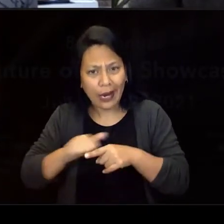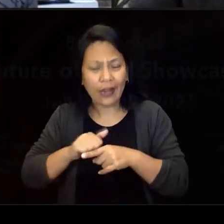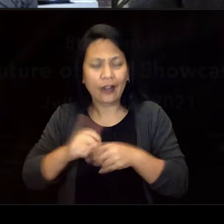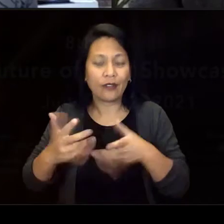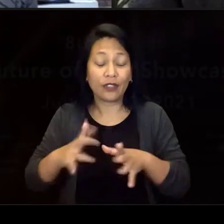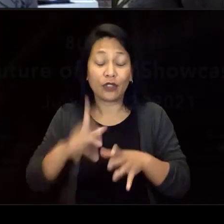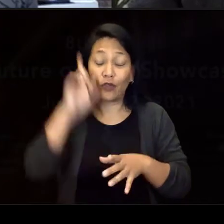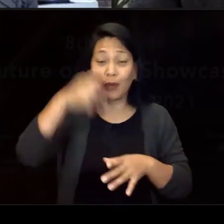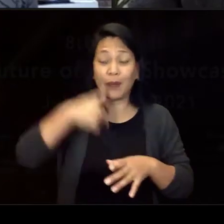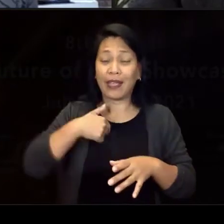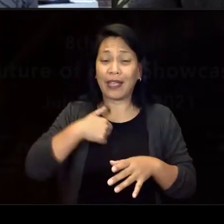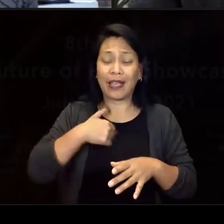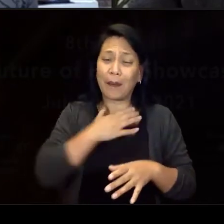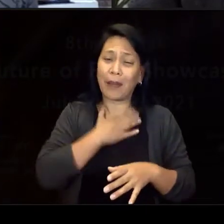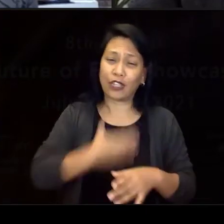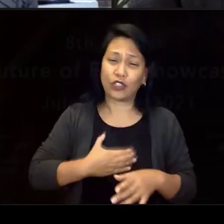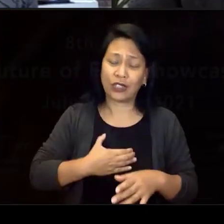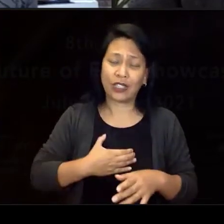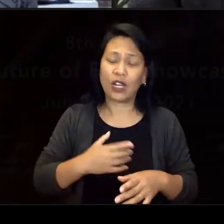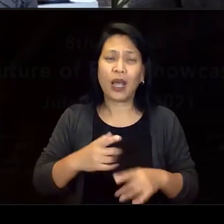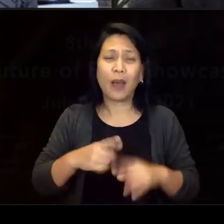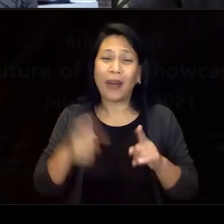You can't accreditate someone's life experience.